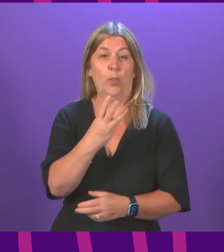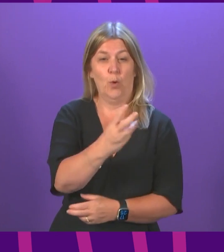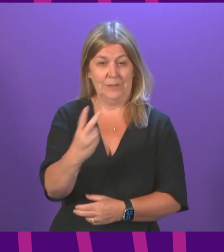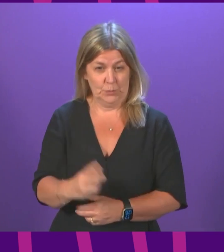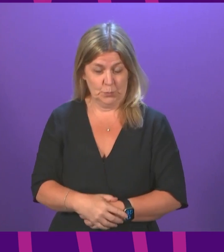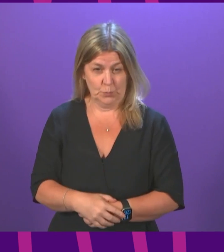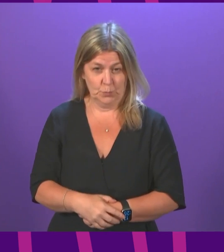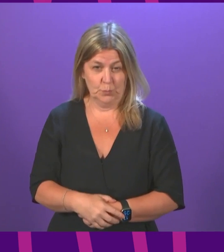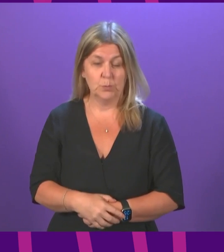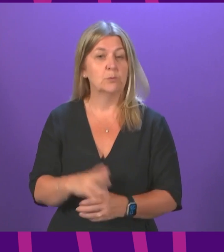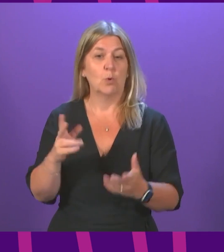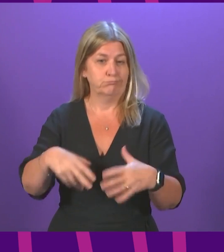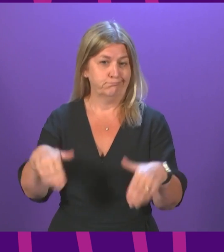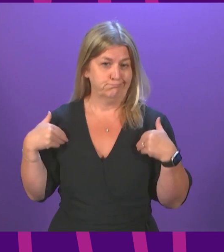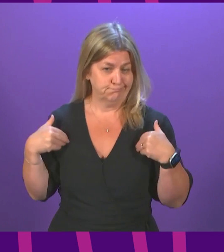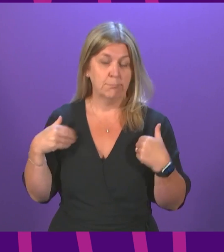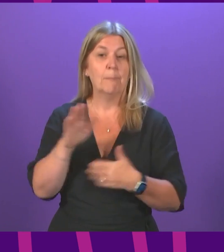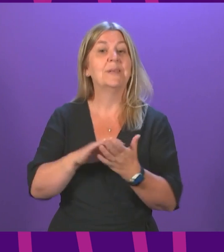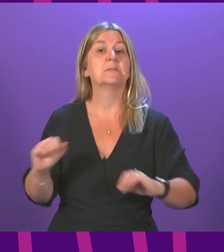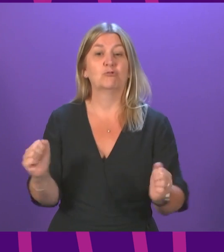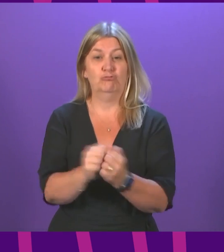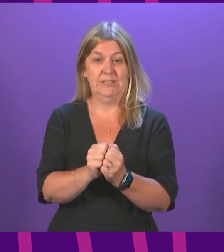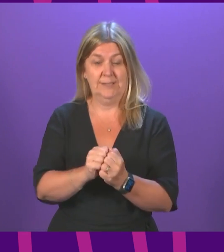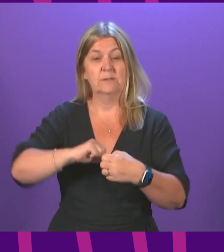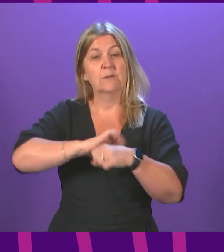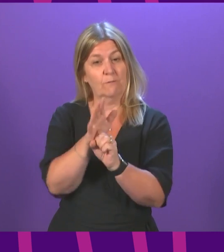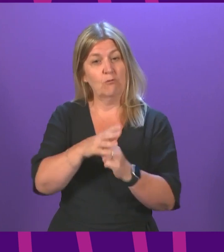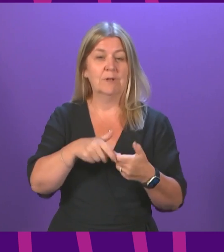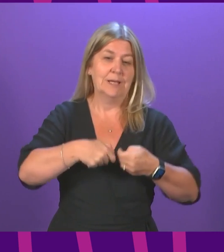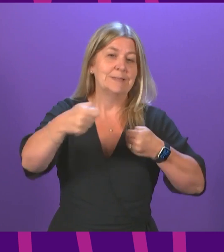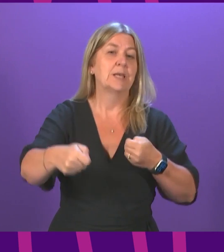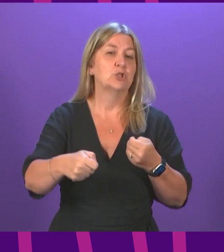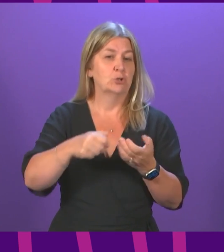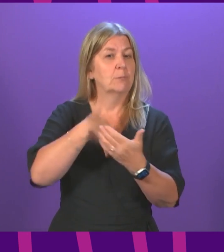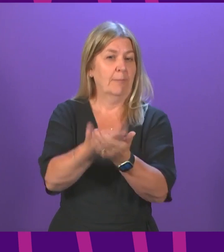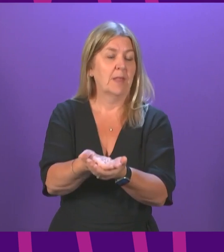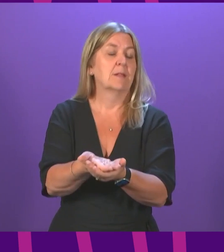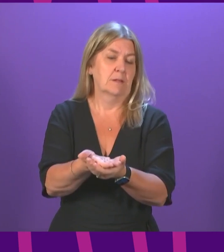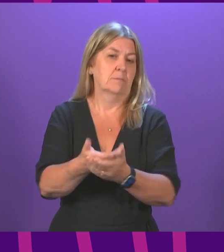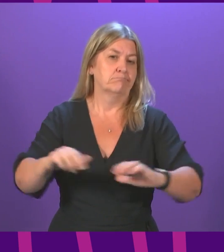Therefore, the motion is agreed to and the Coronavirus (Extension and Expiry) (Scotland) Bill is passed.